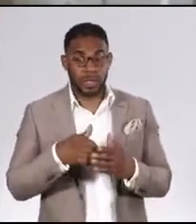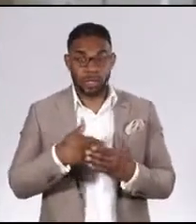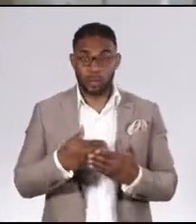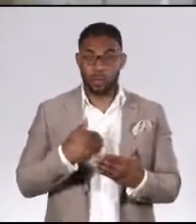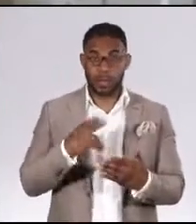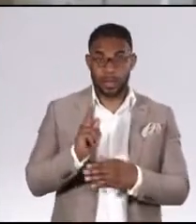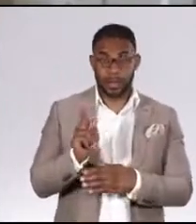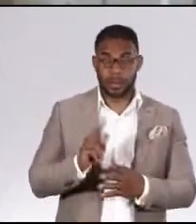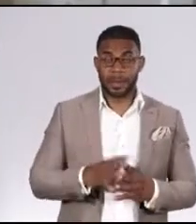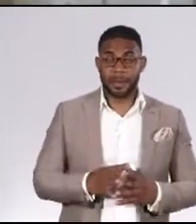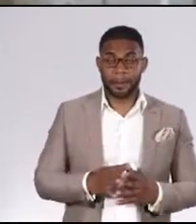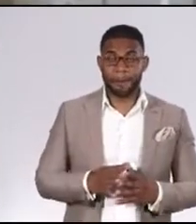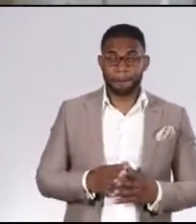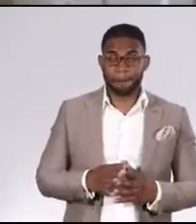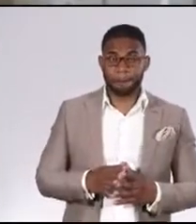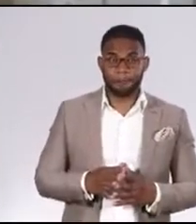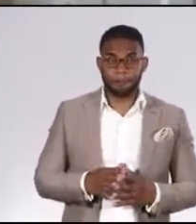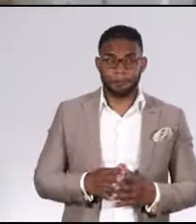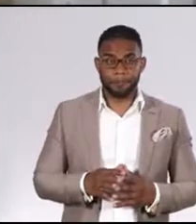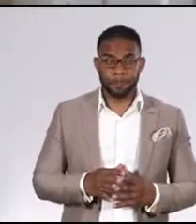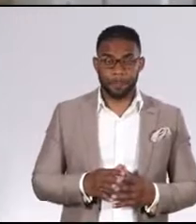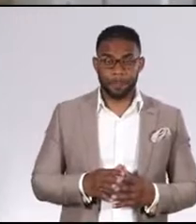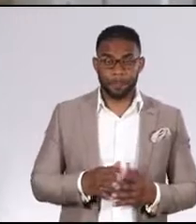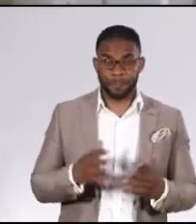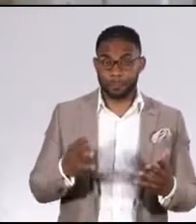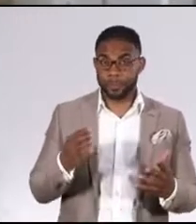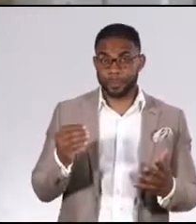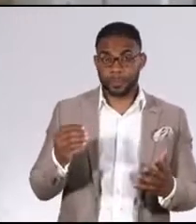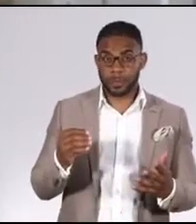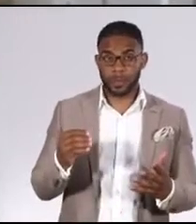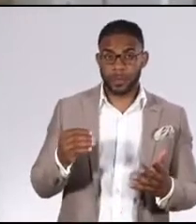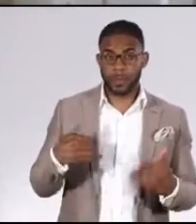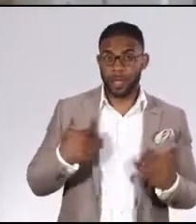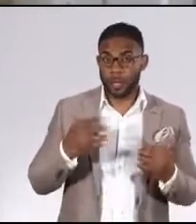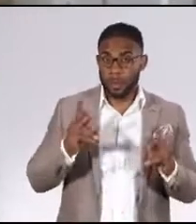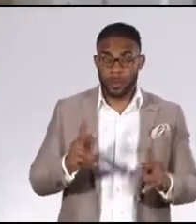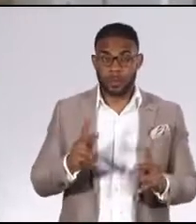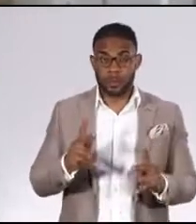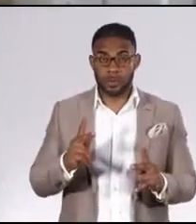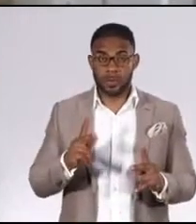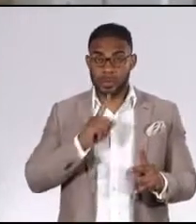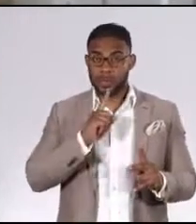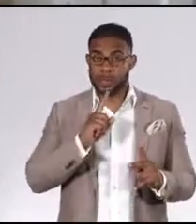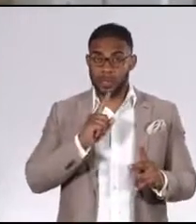um and uh aaa young person is in their world view.